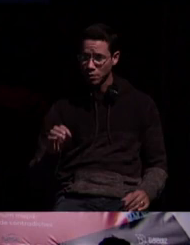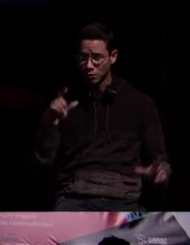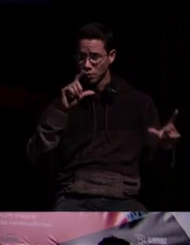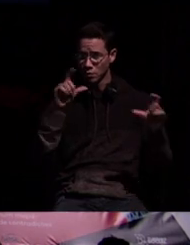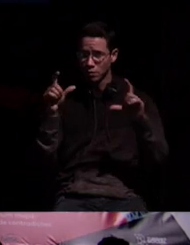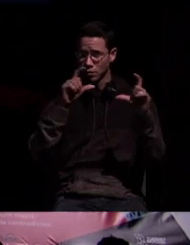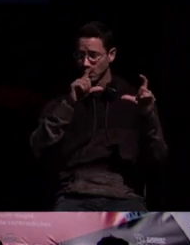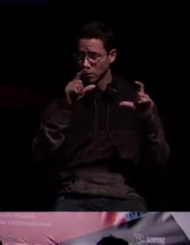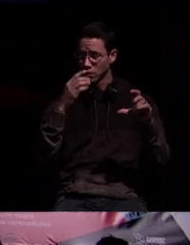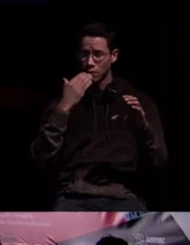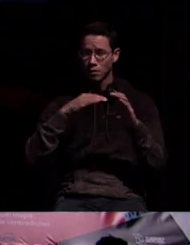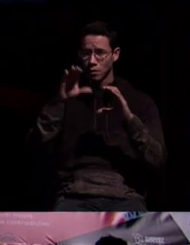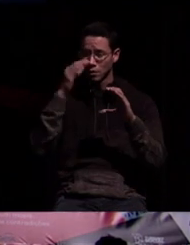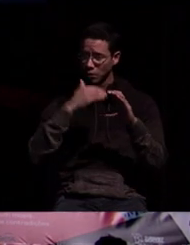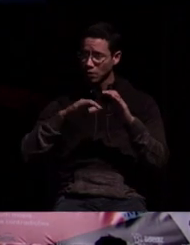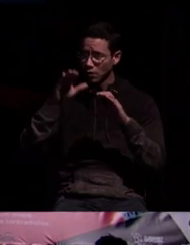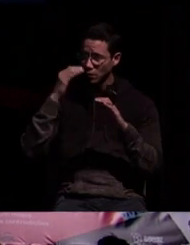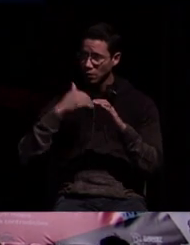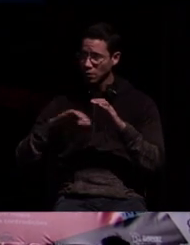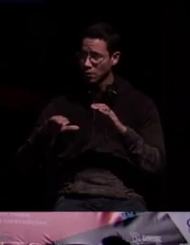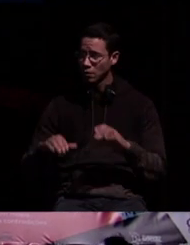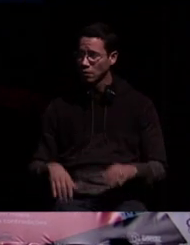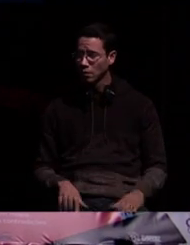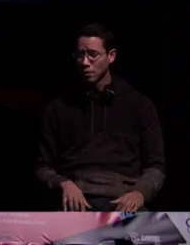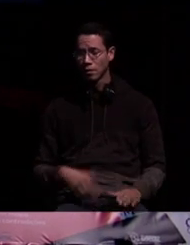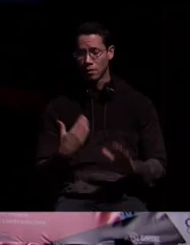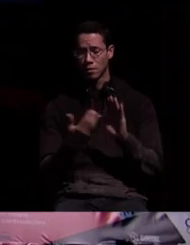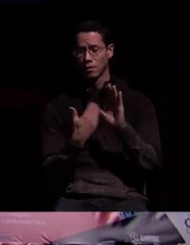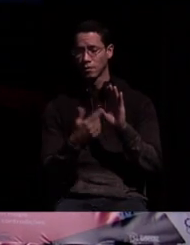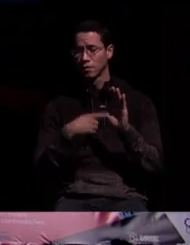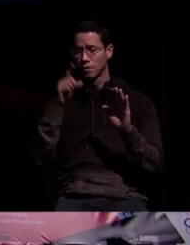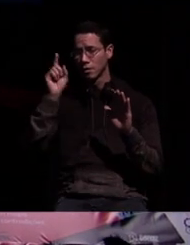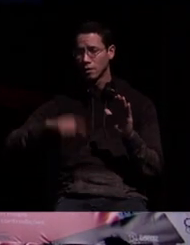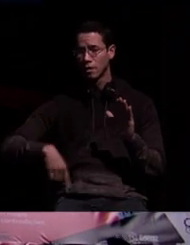received by the magazine are of white people